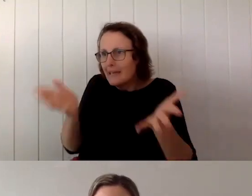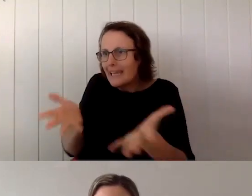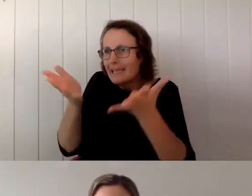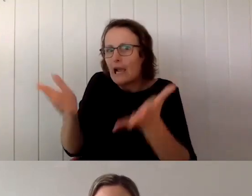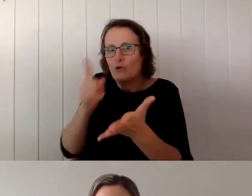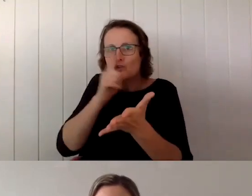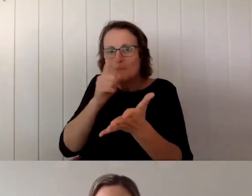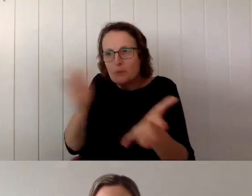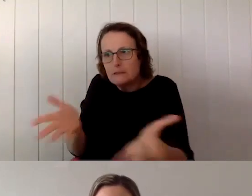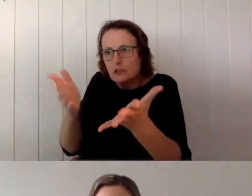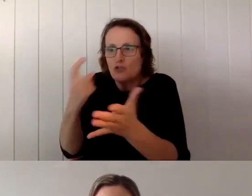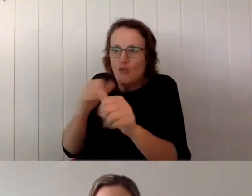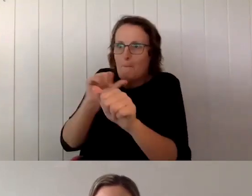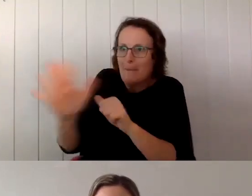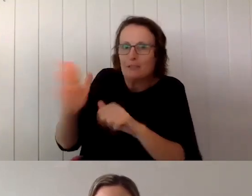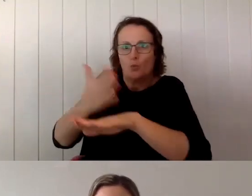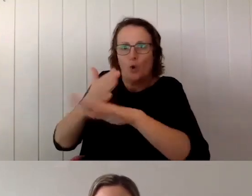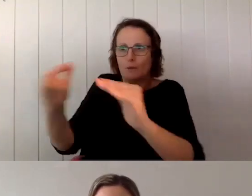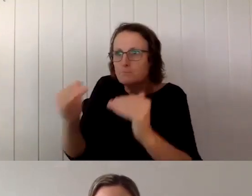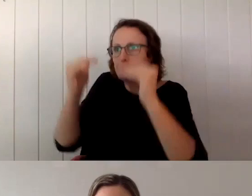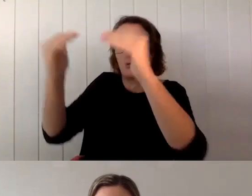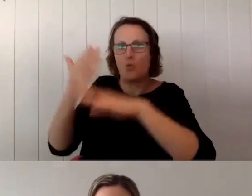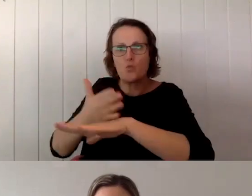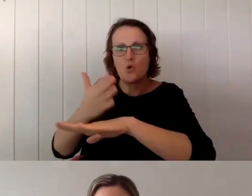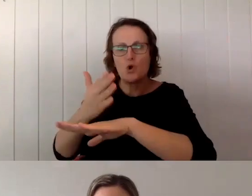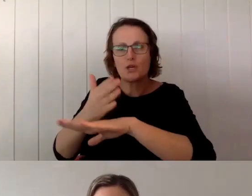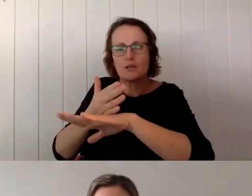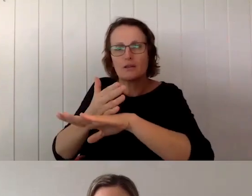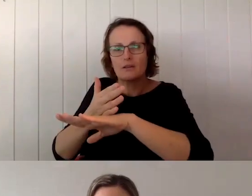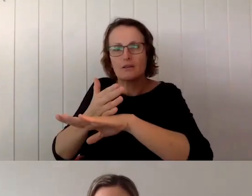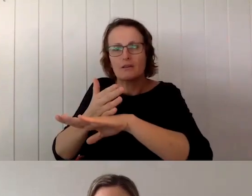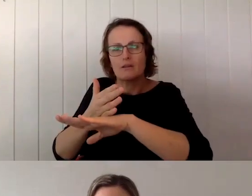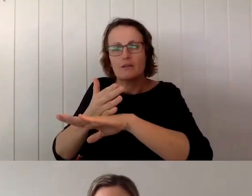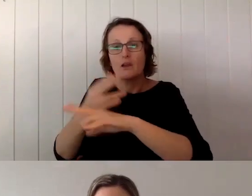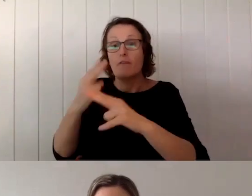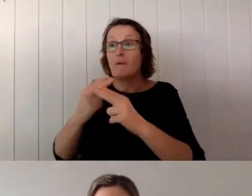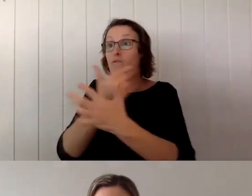and leading people to be their best and some of those ideas. For many